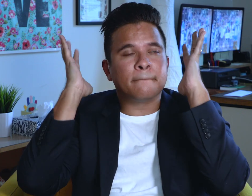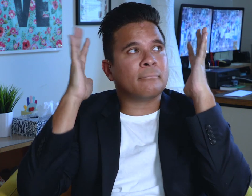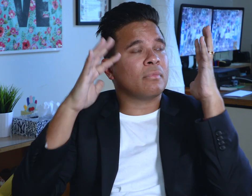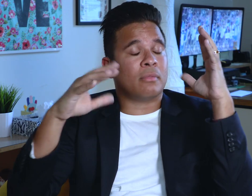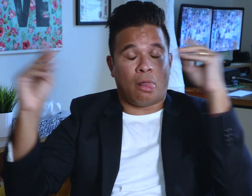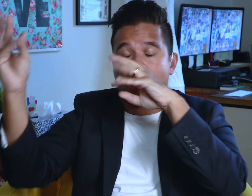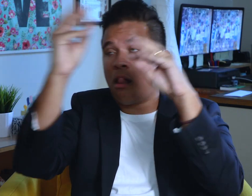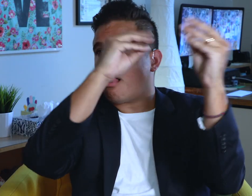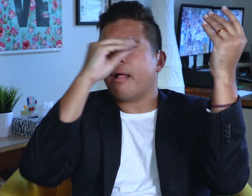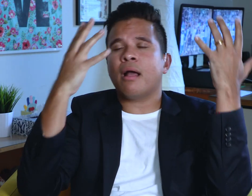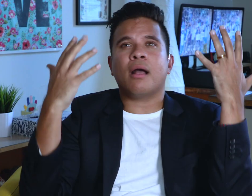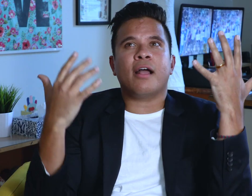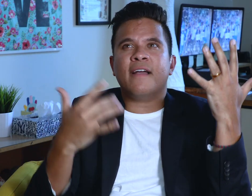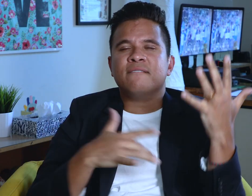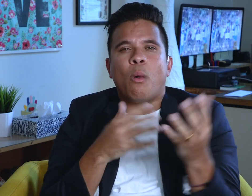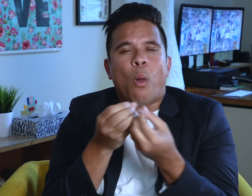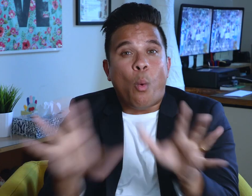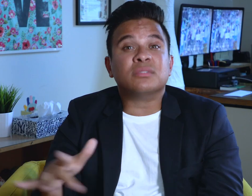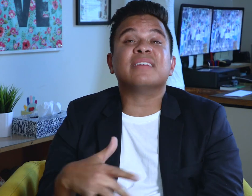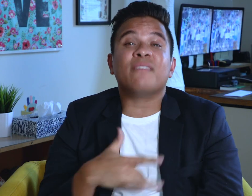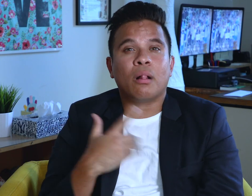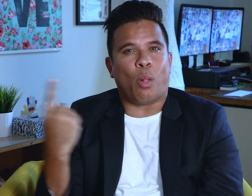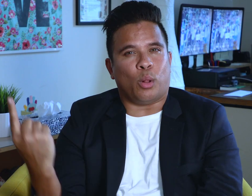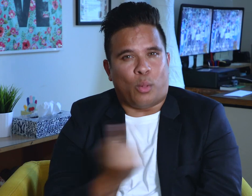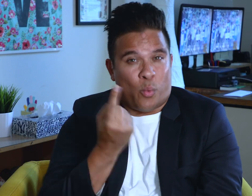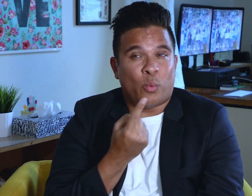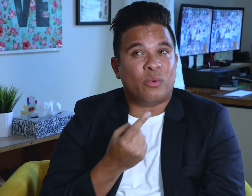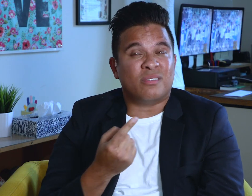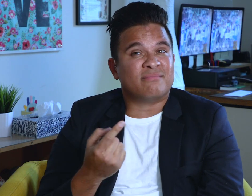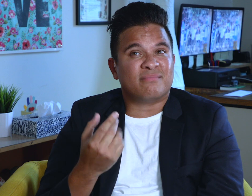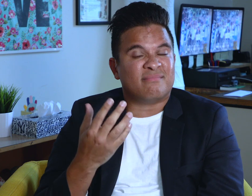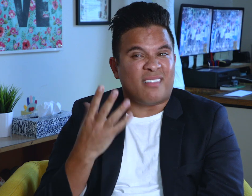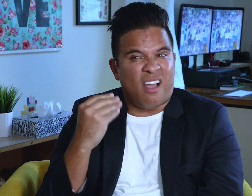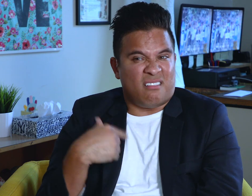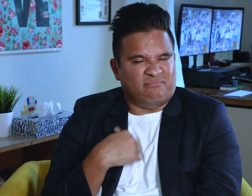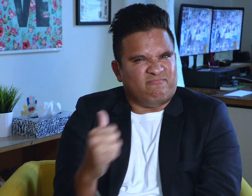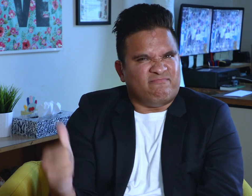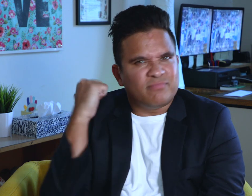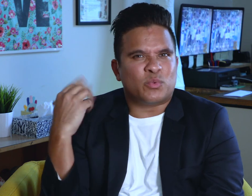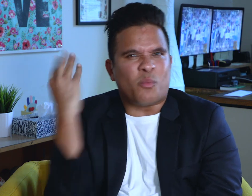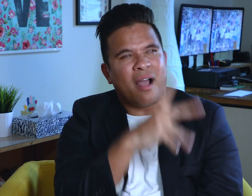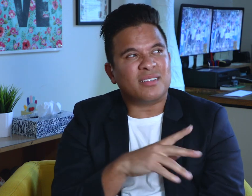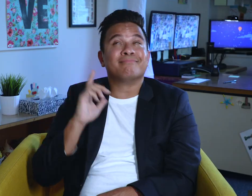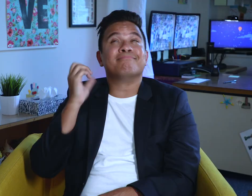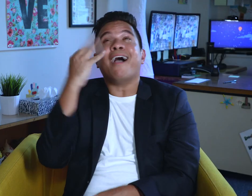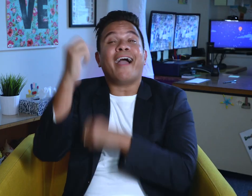by feeling lost among all of those hearing campers. I felt very alone and refused to go back.